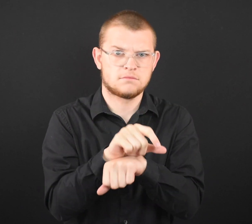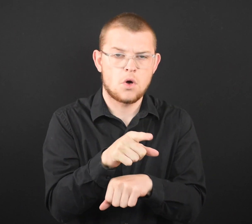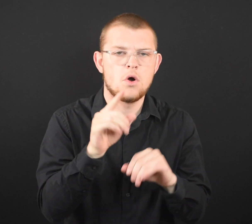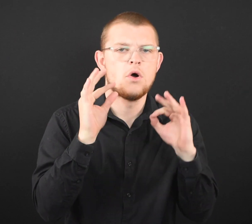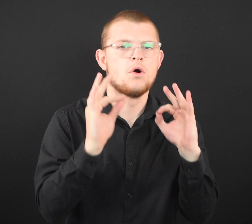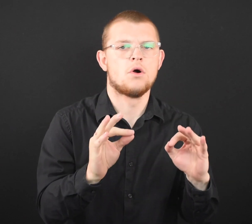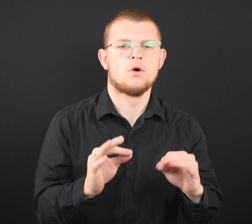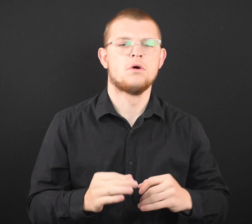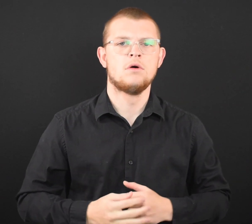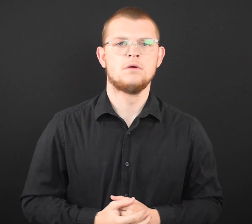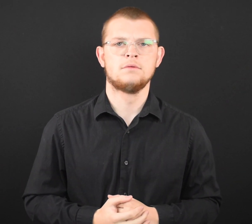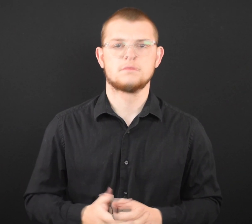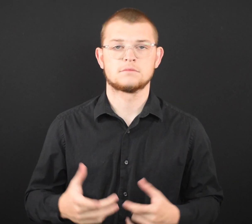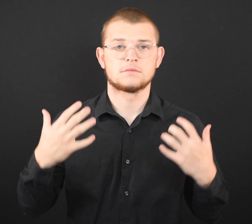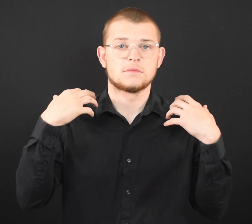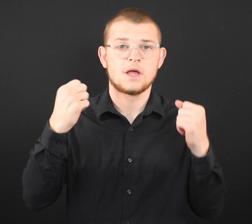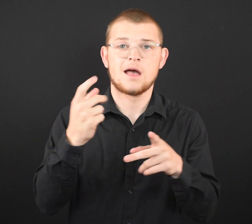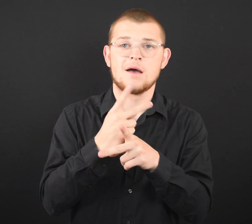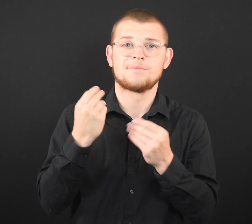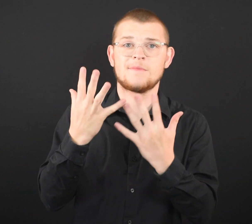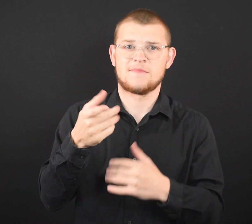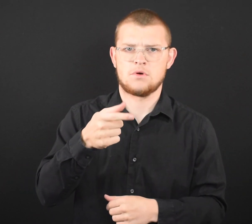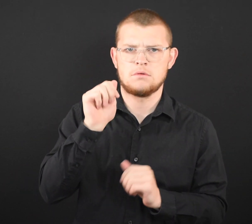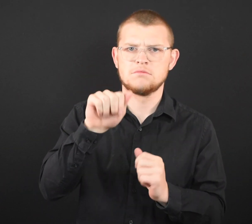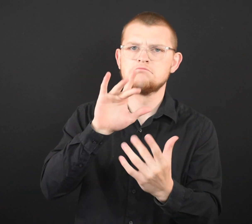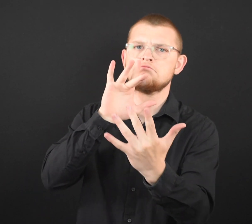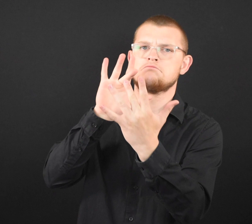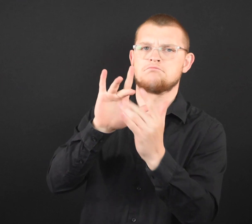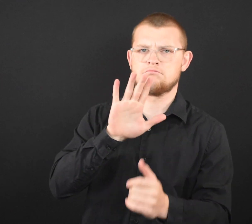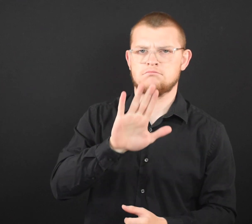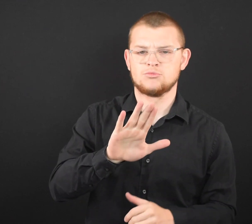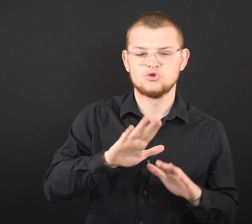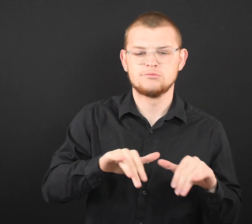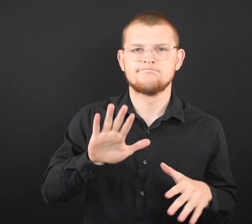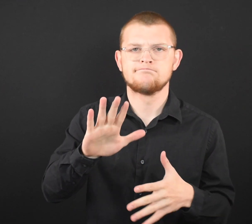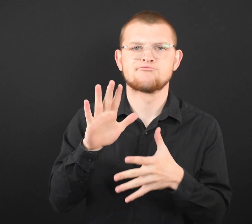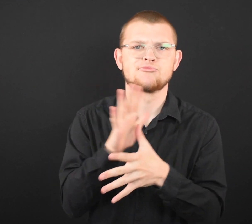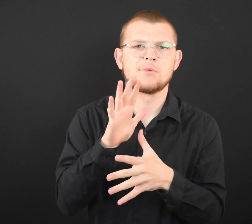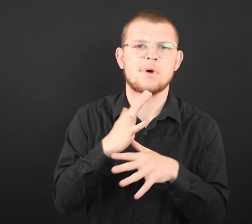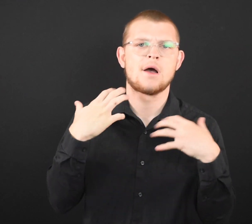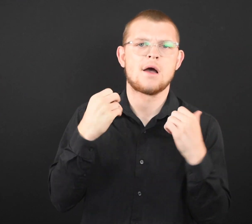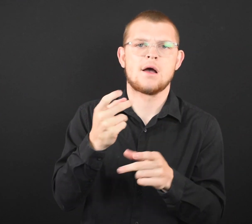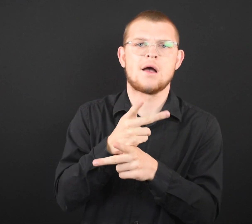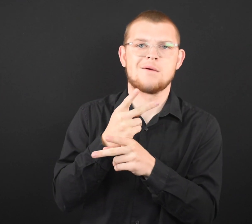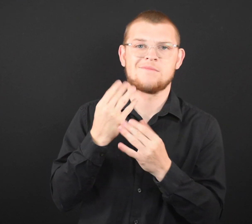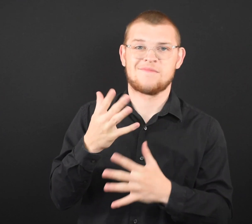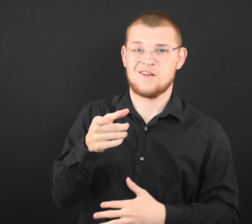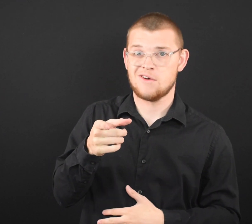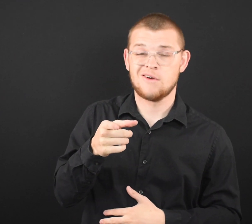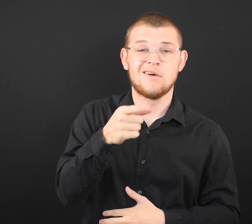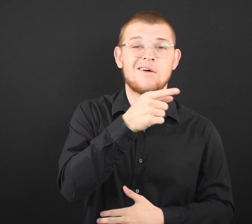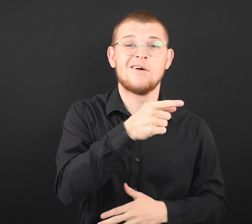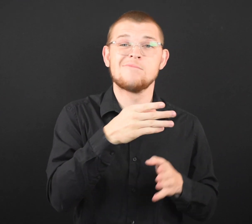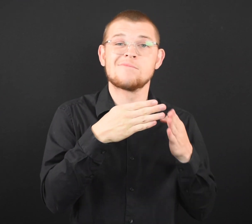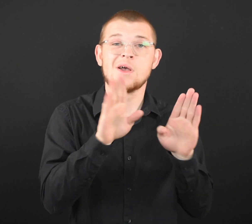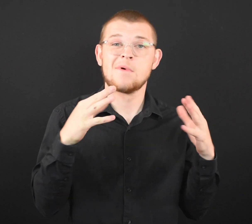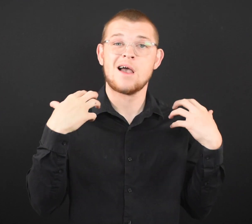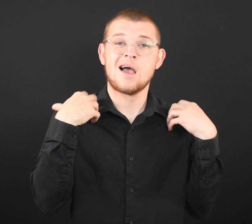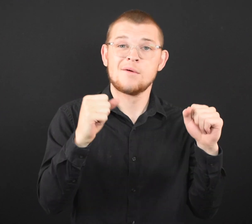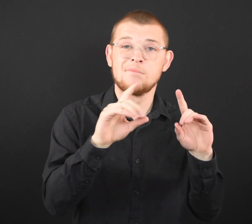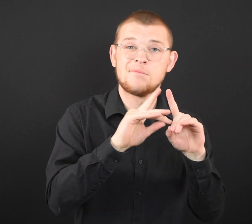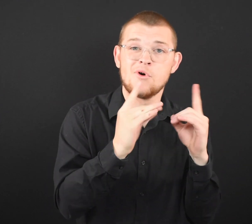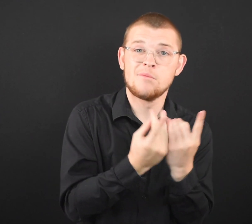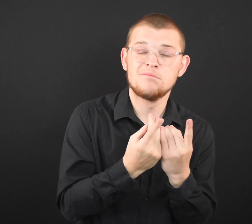○ Health Care Provider: You can also contact your child’s primary health care provider, local